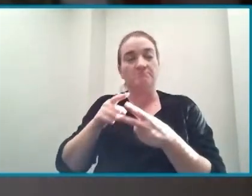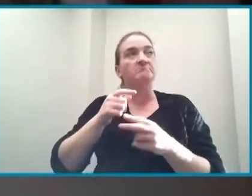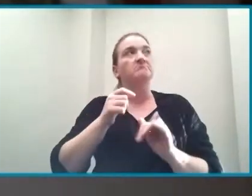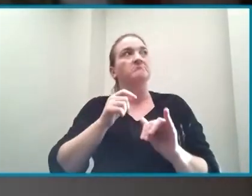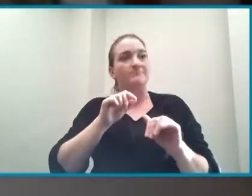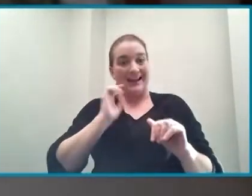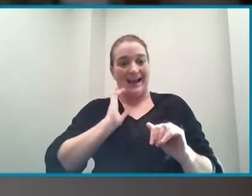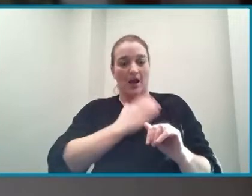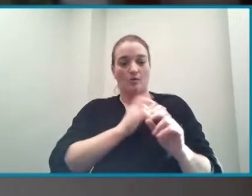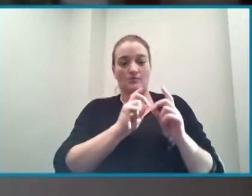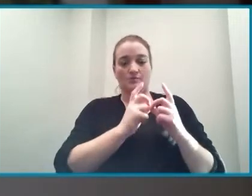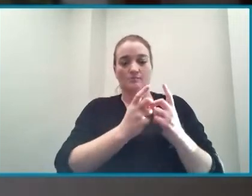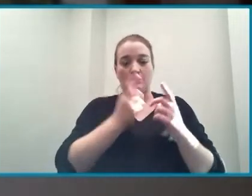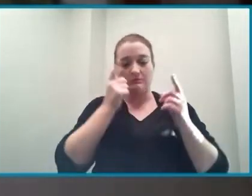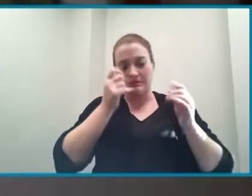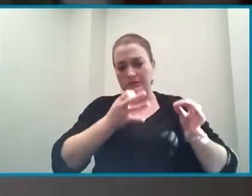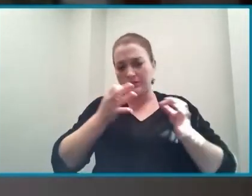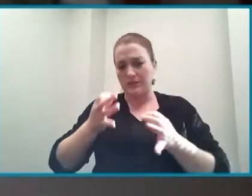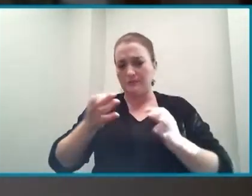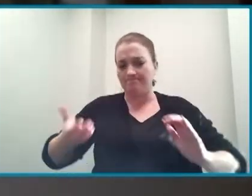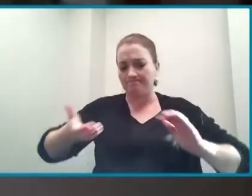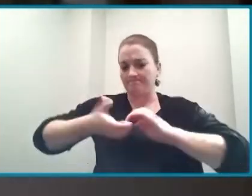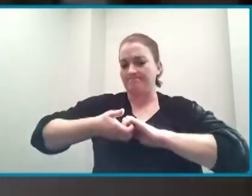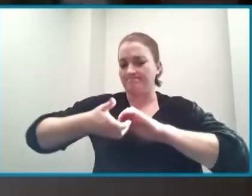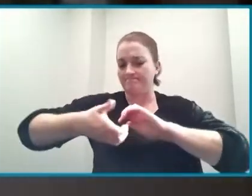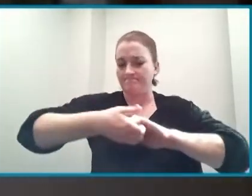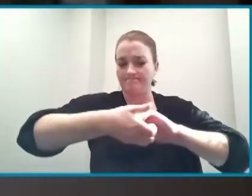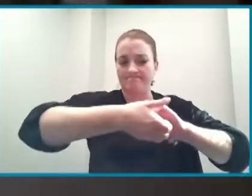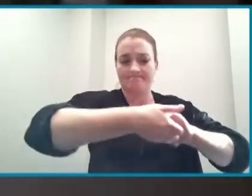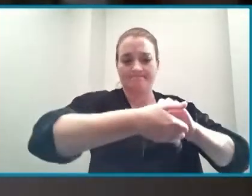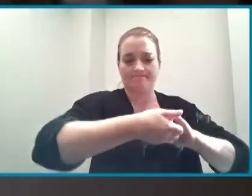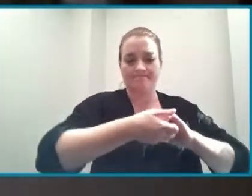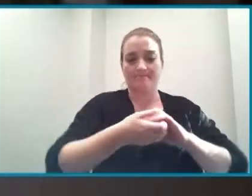institutions to bring this programming, uh,